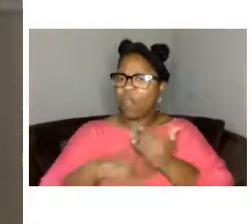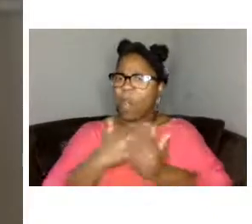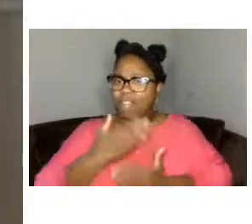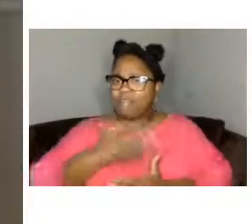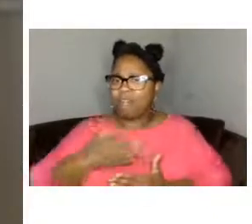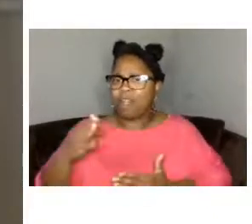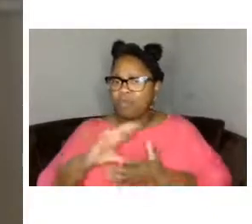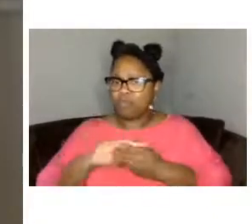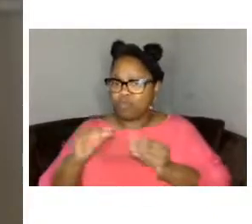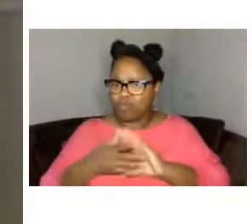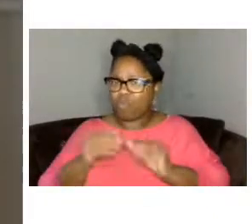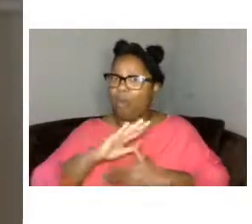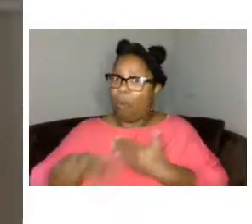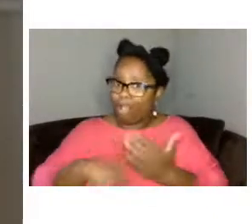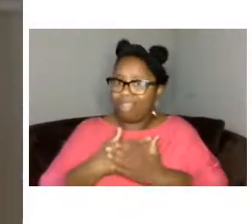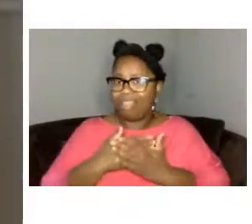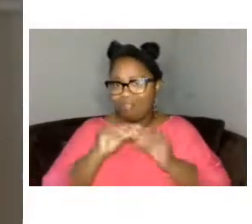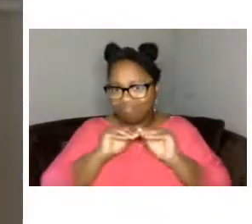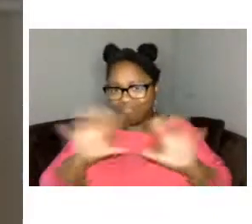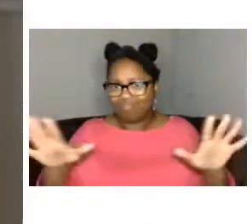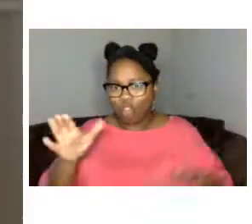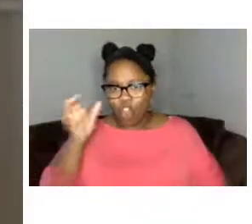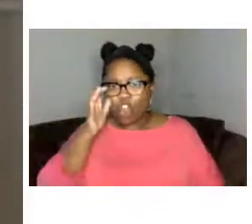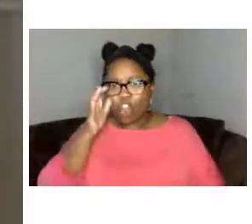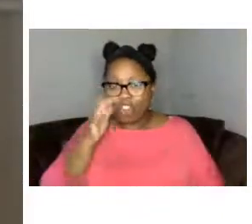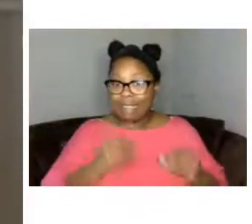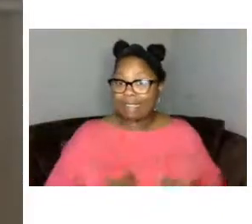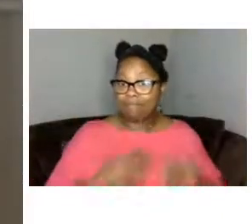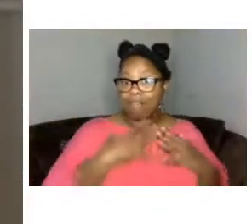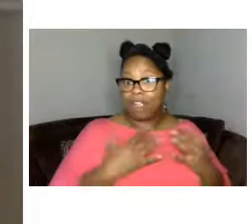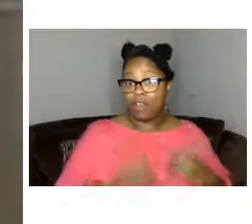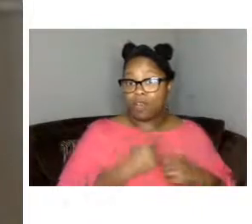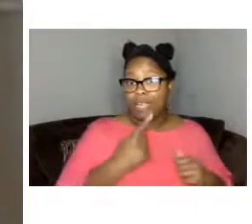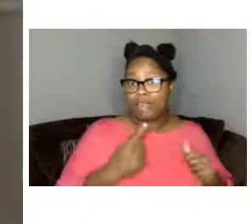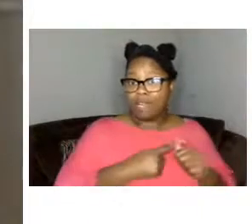inspired the first film we saw today as well as today's event